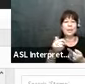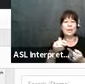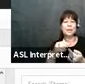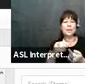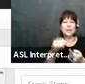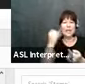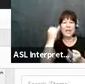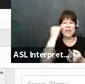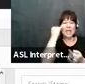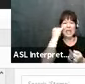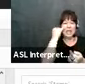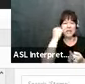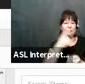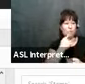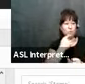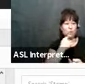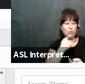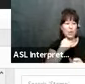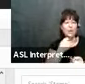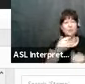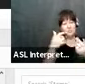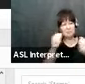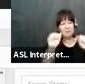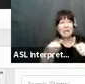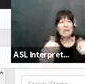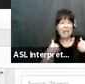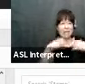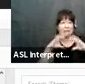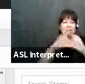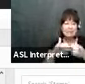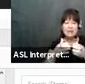if in the red, but in the purple we're still restricted to where we are.